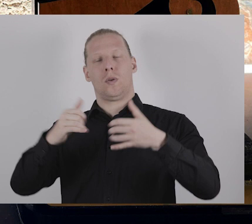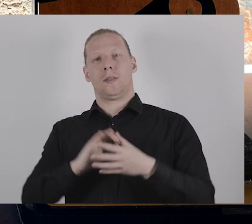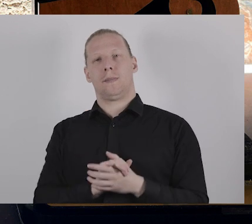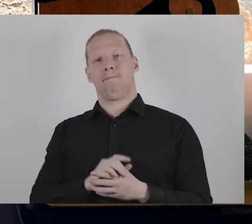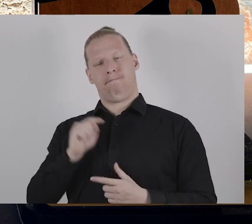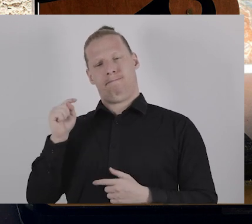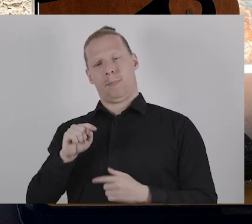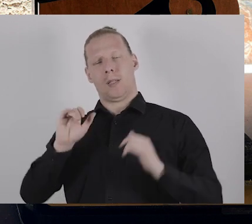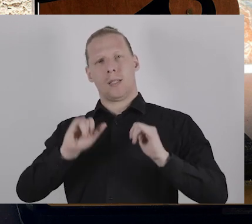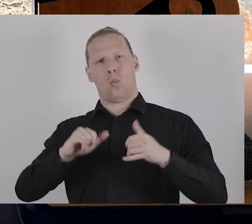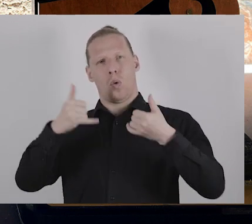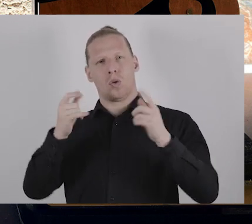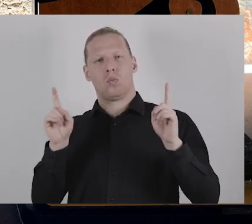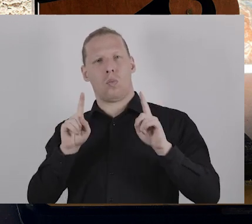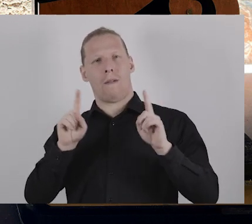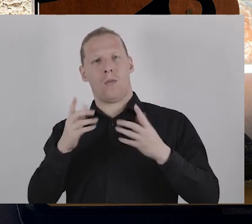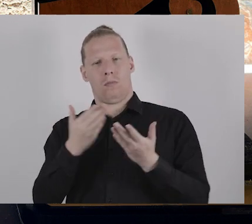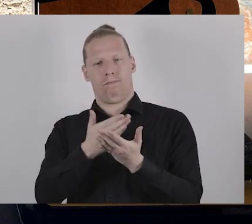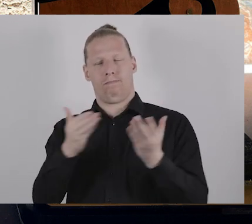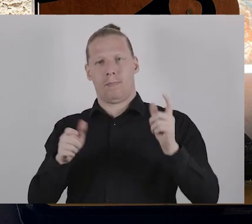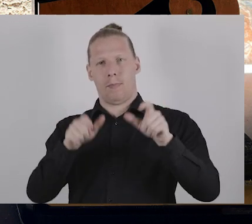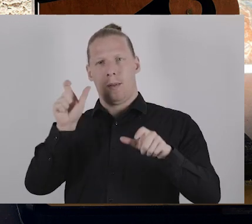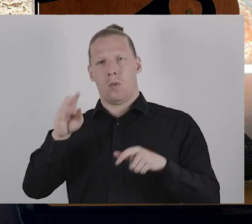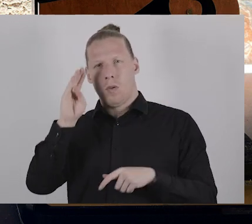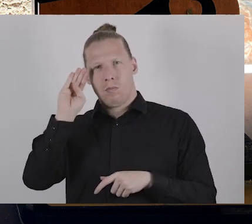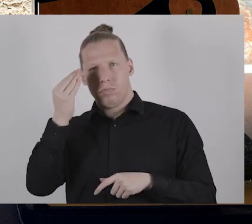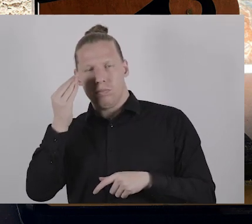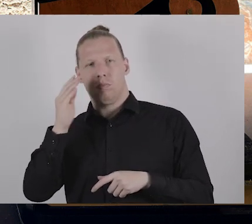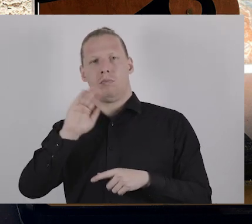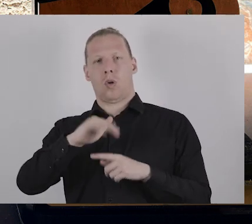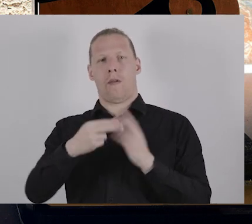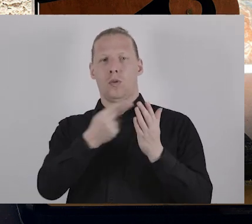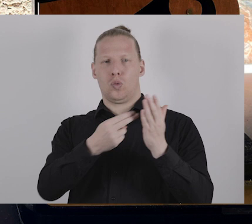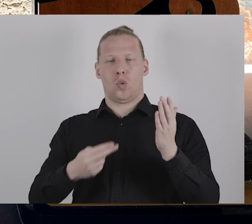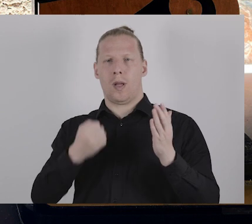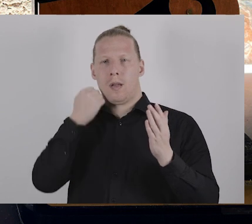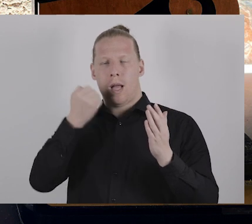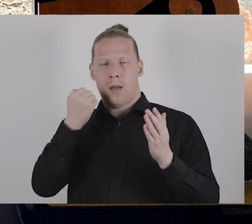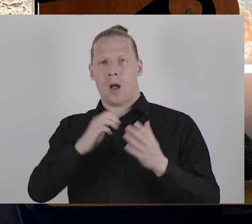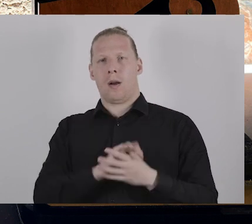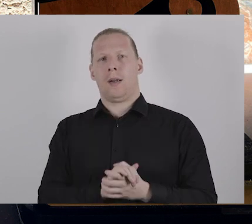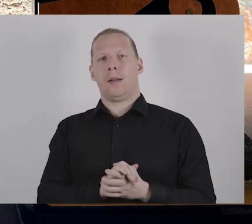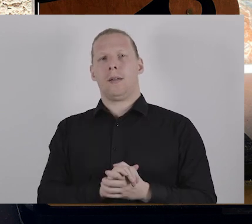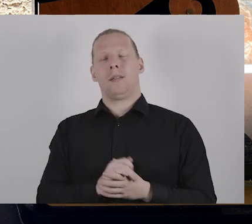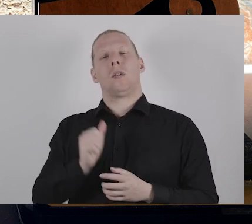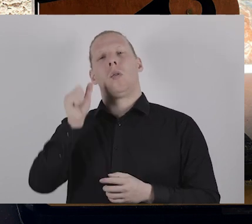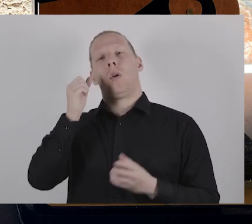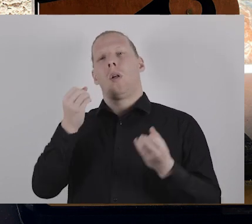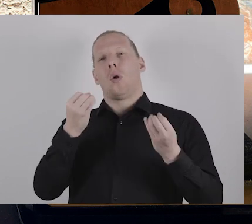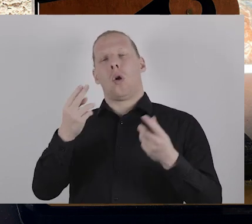This award acknowledges the emerging artists of the Māori arts sector.